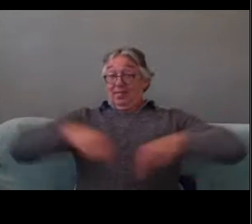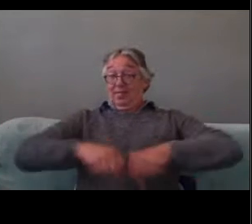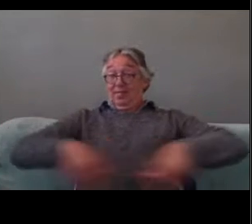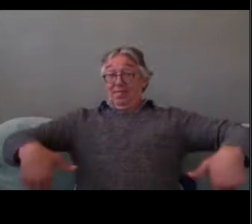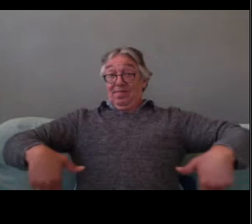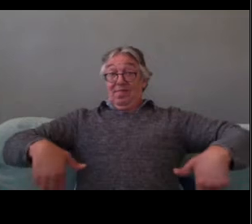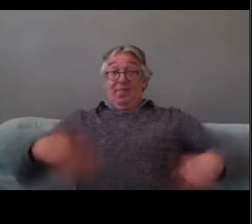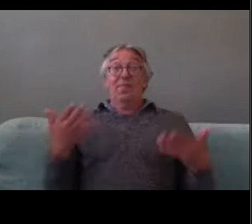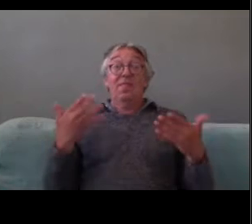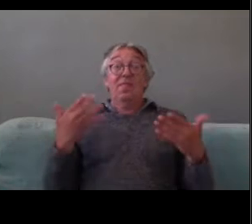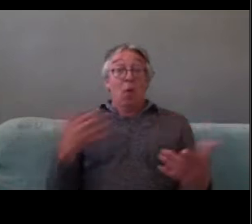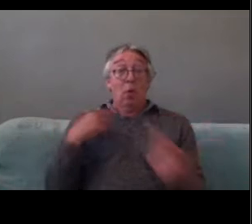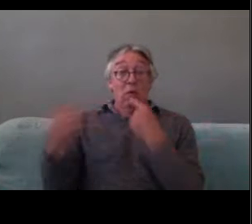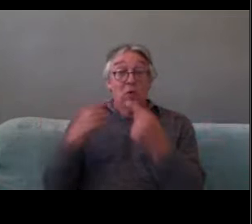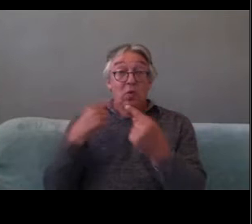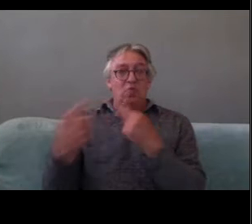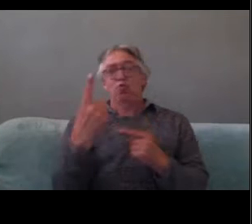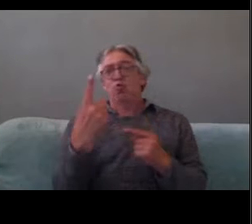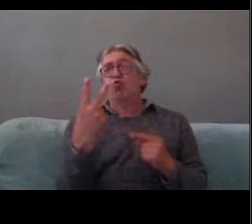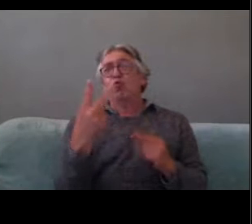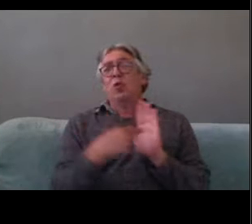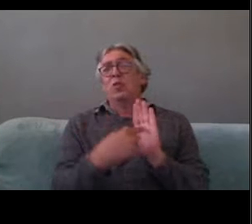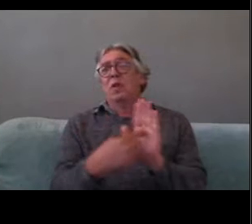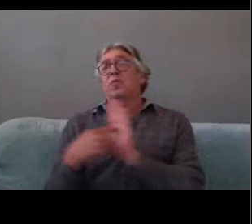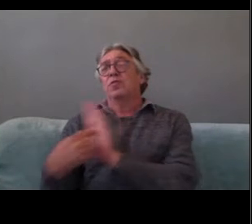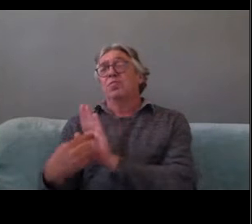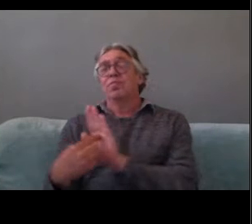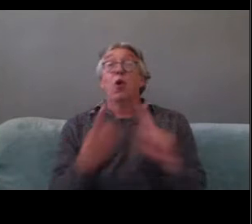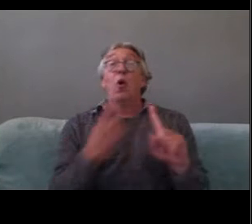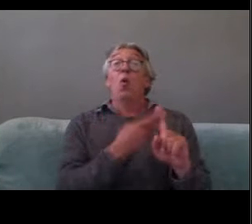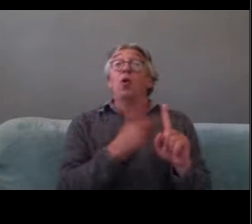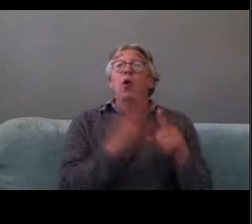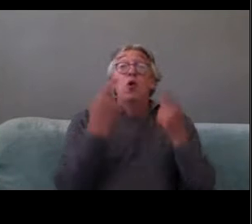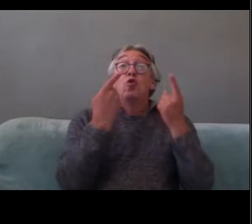One in Slovakia with the European Social Fund.